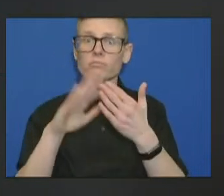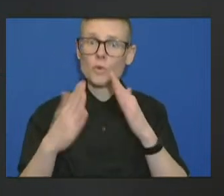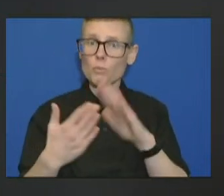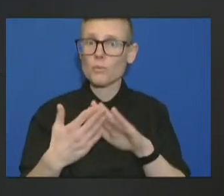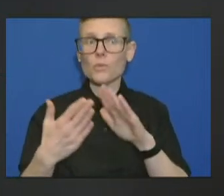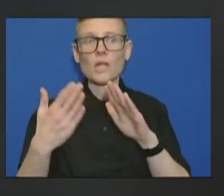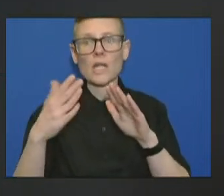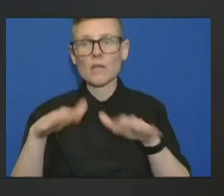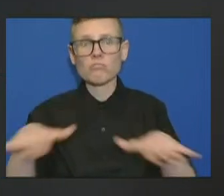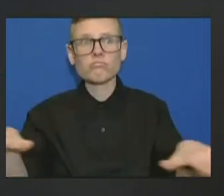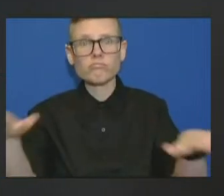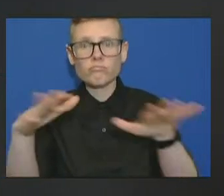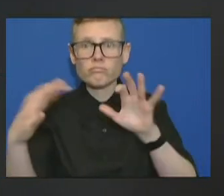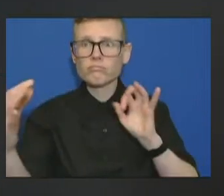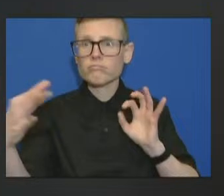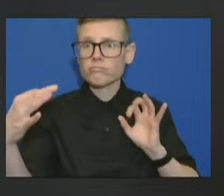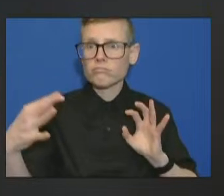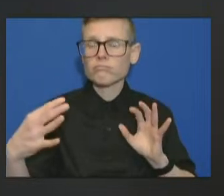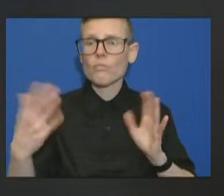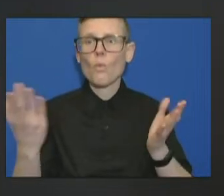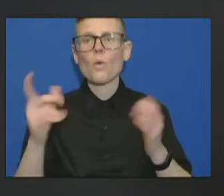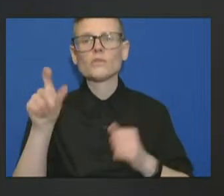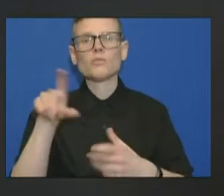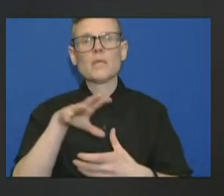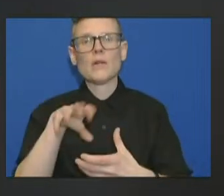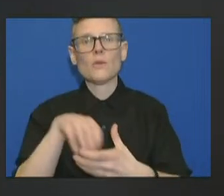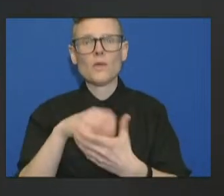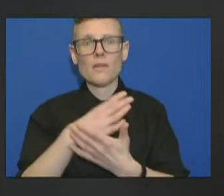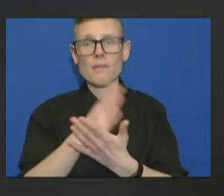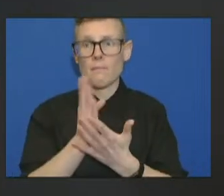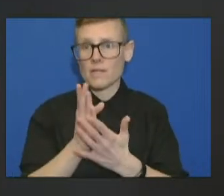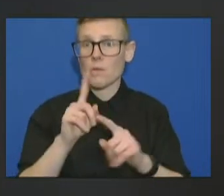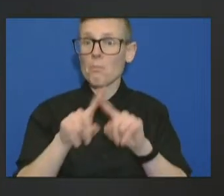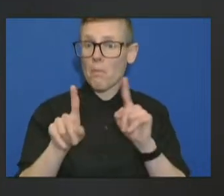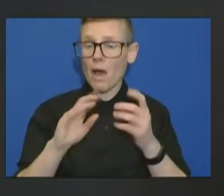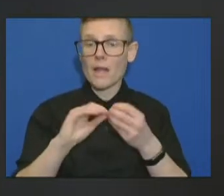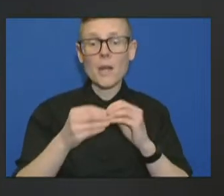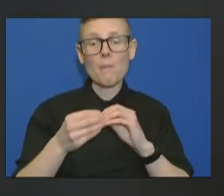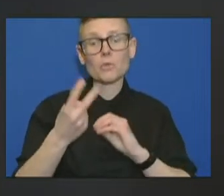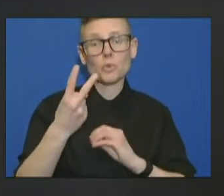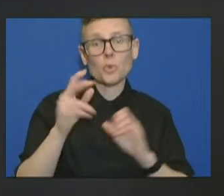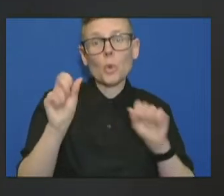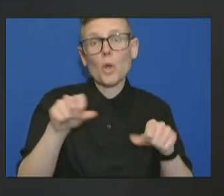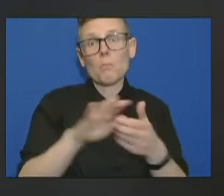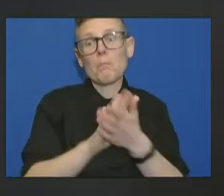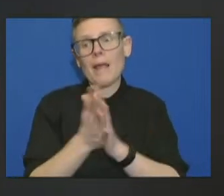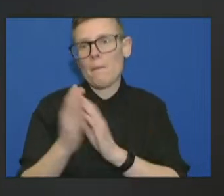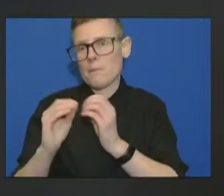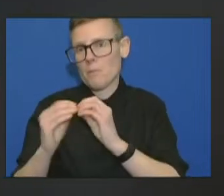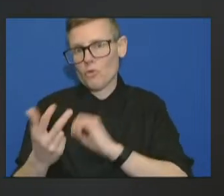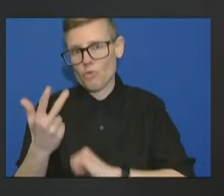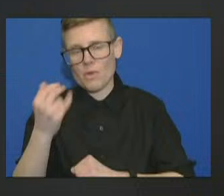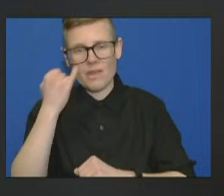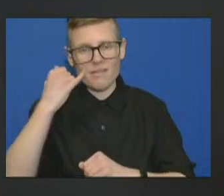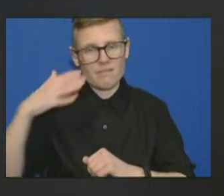evening public hearings in order to get community feedback about what should be reflected in the